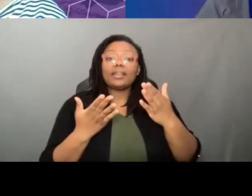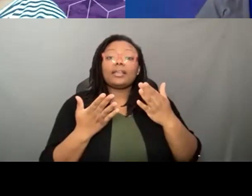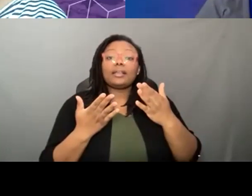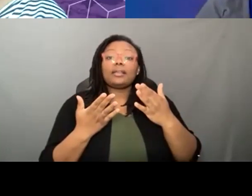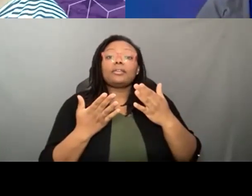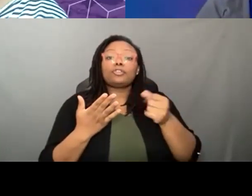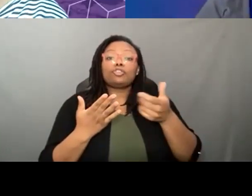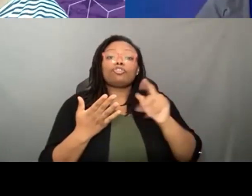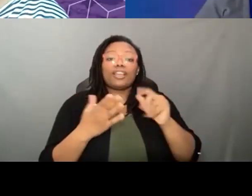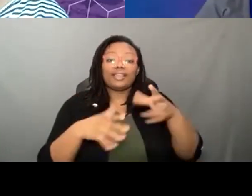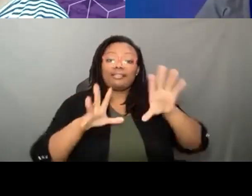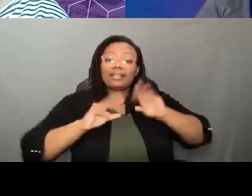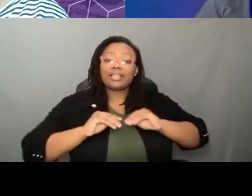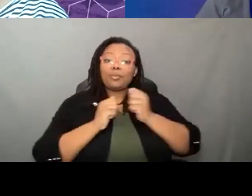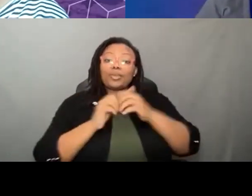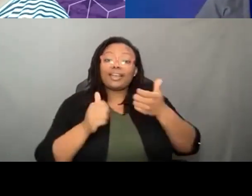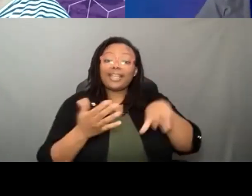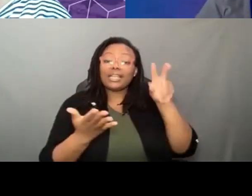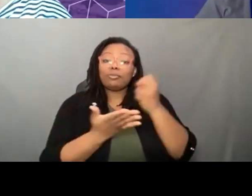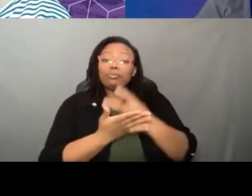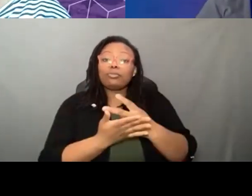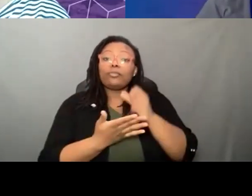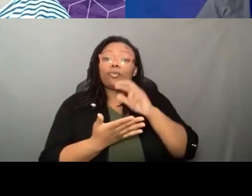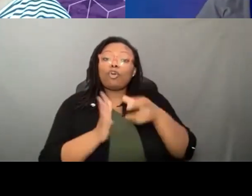without any approval or real review by the NSF.